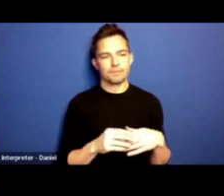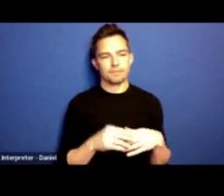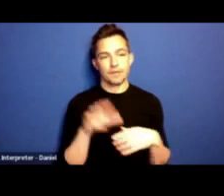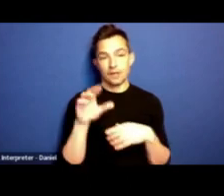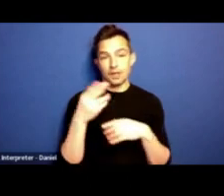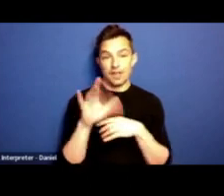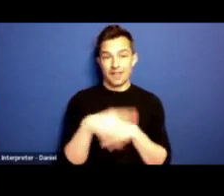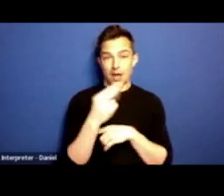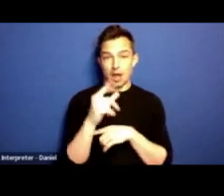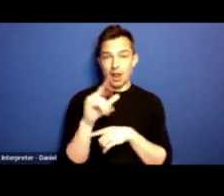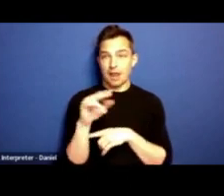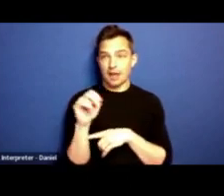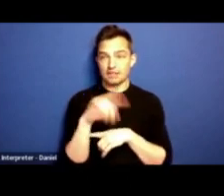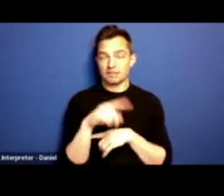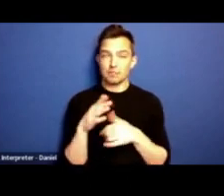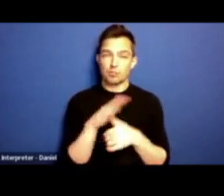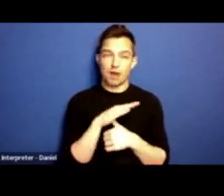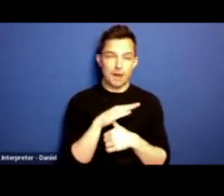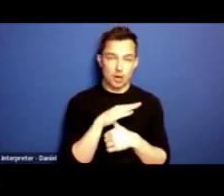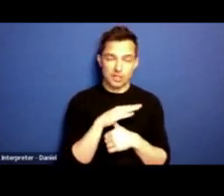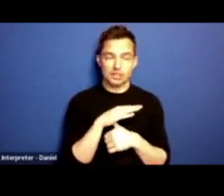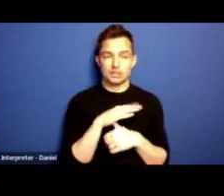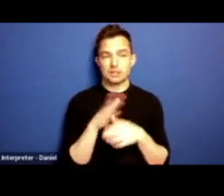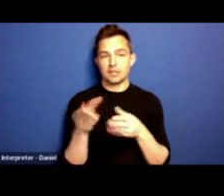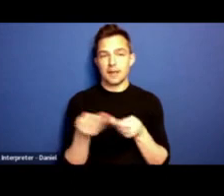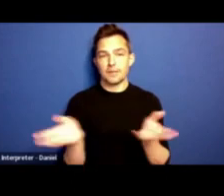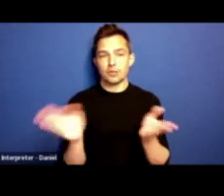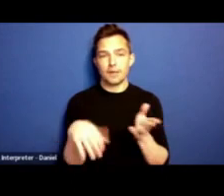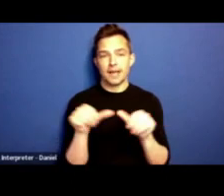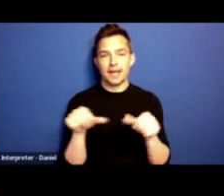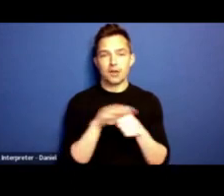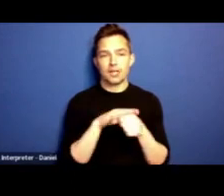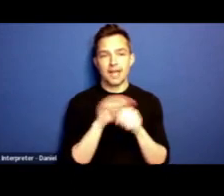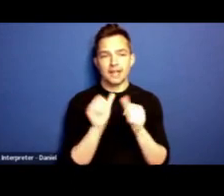primarily administered by our Area Agencies on Aging that